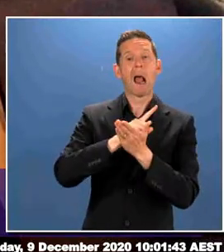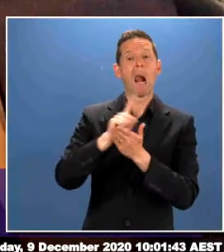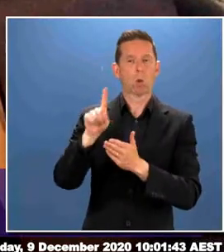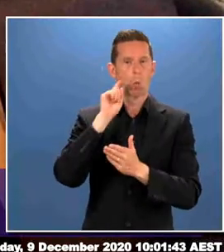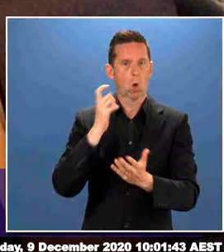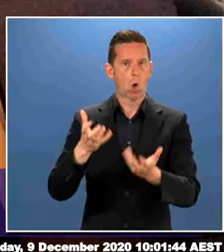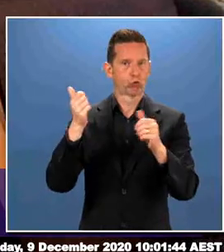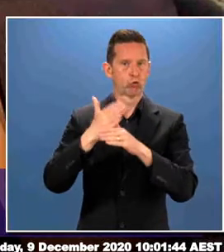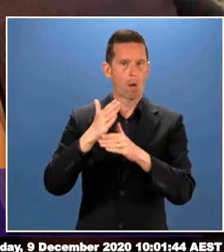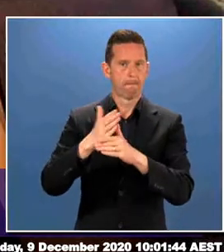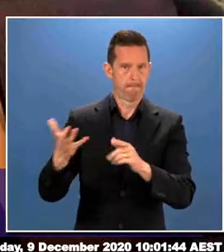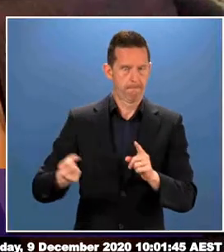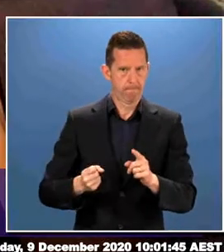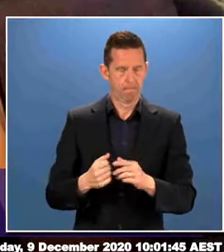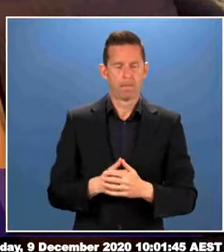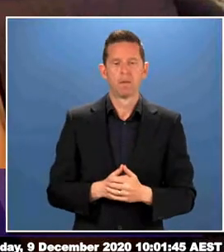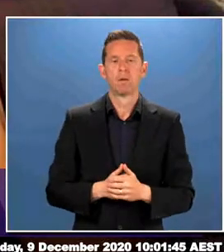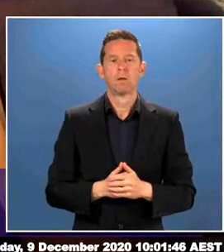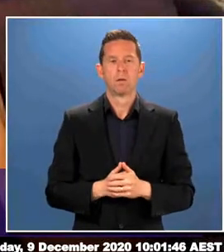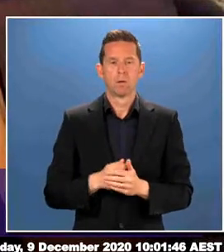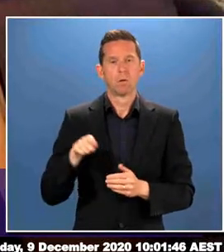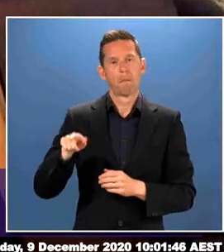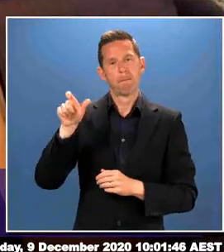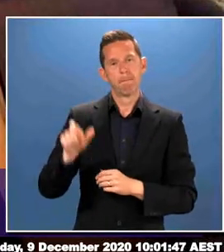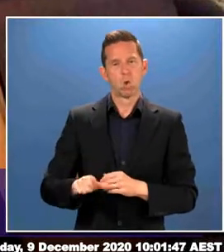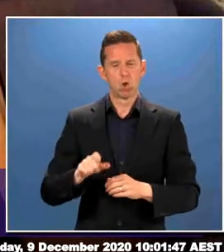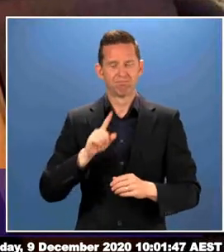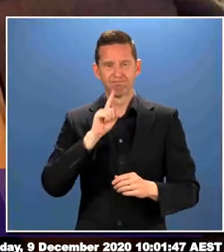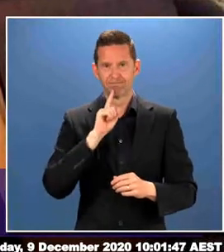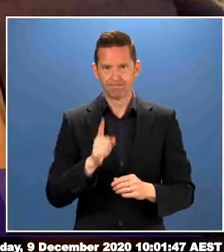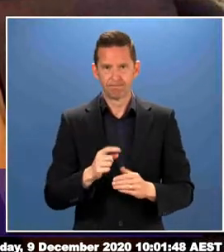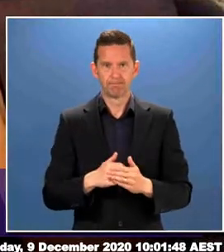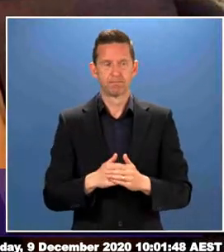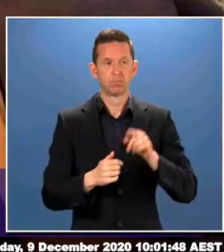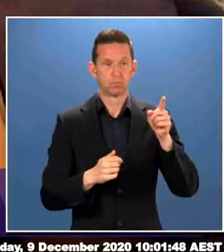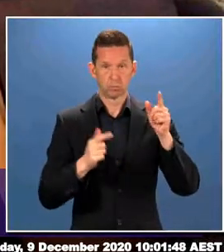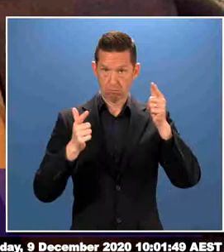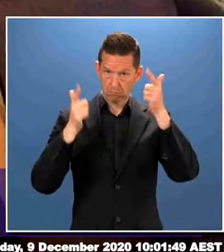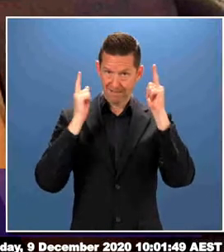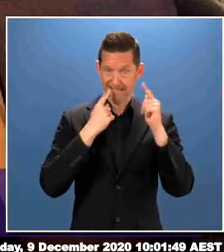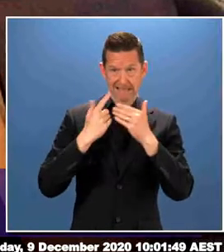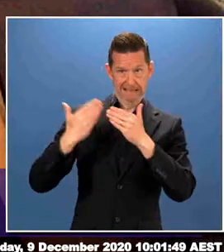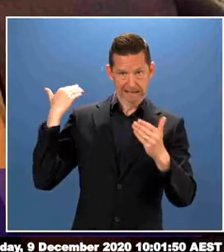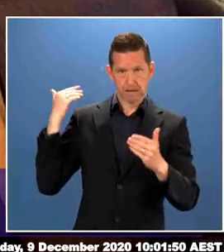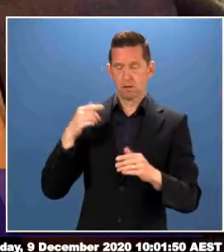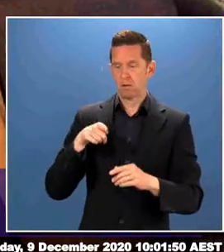The employer was --- the person referring to the employer, said: He said earlier in the year he was going to hire me.